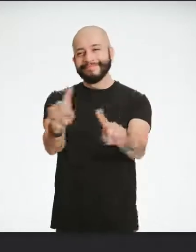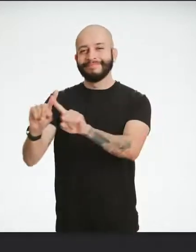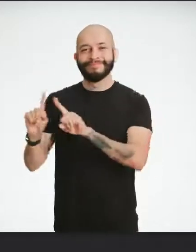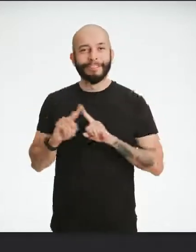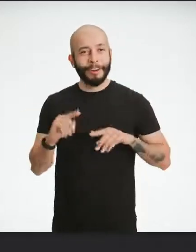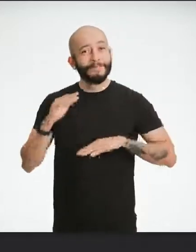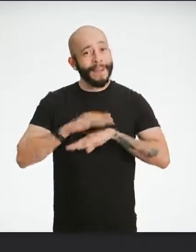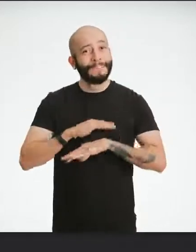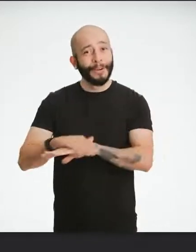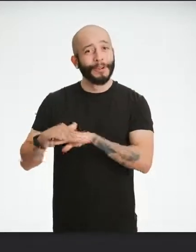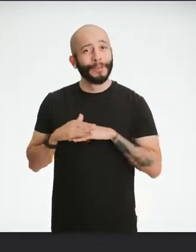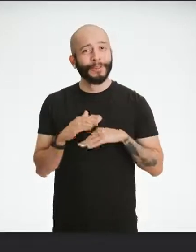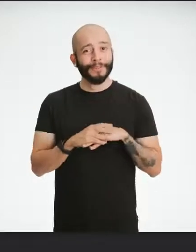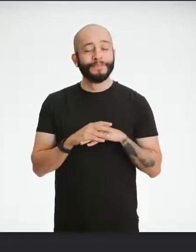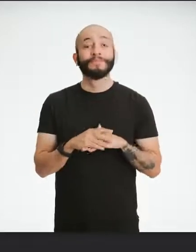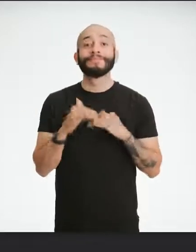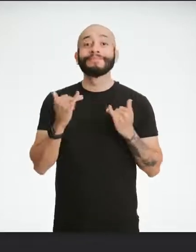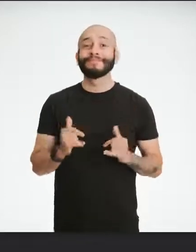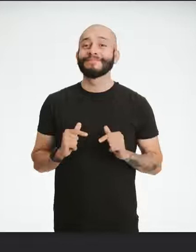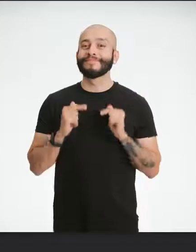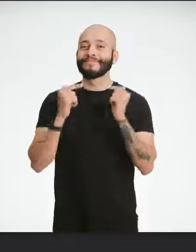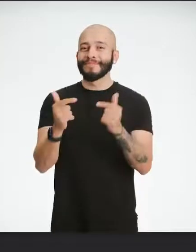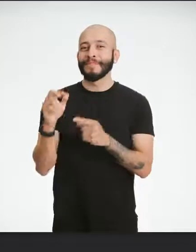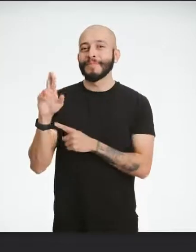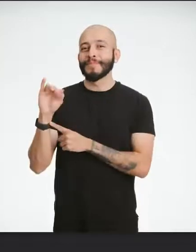throughout the system experience on all of these platforms.